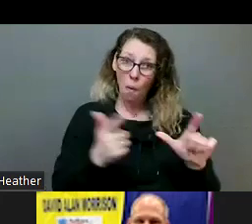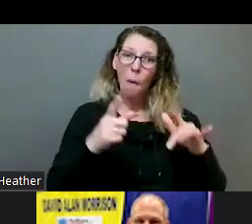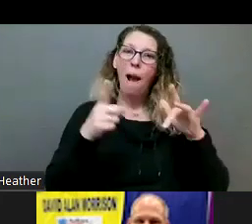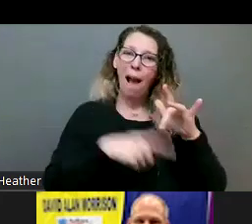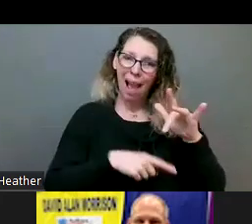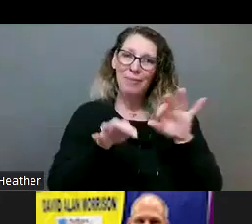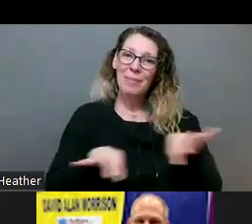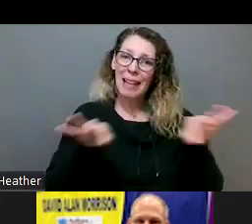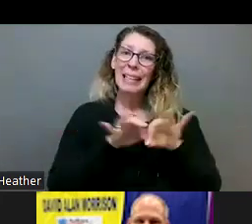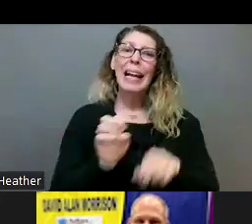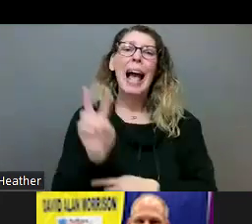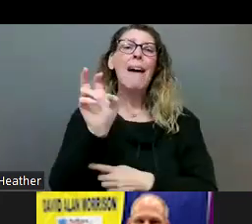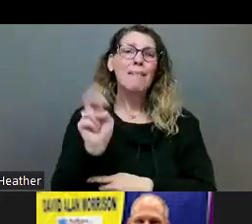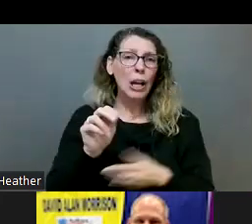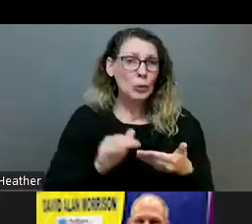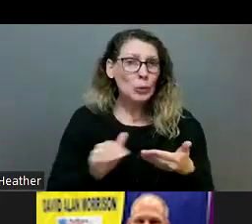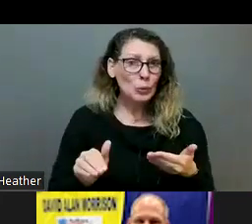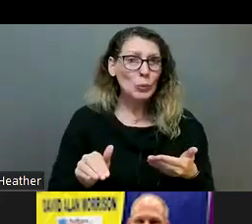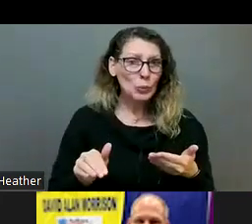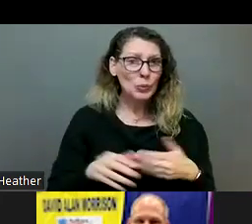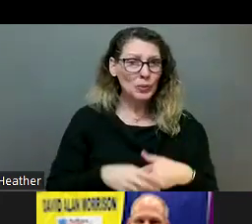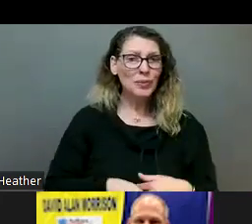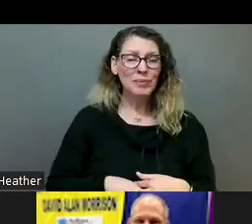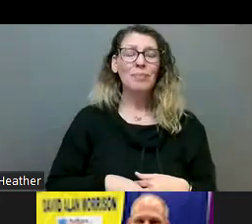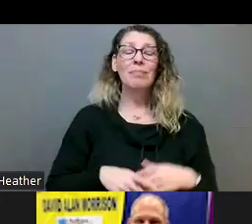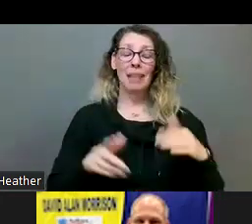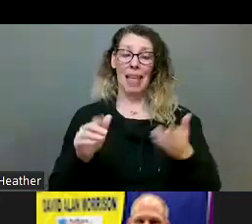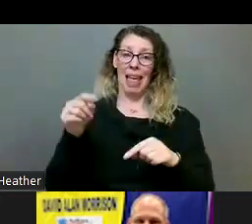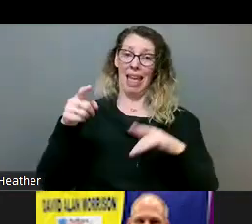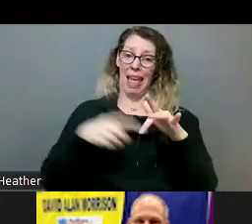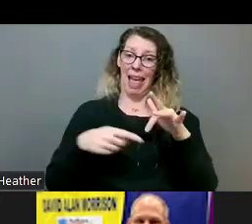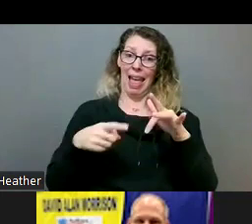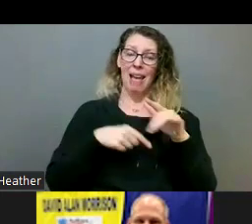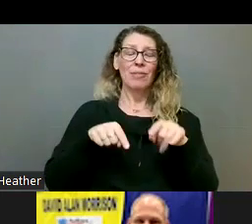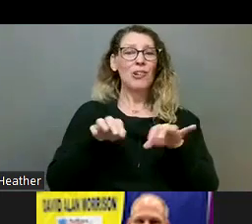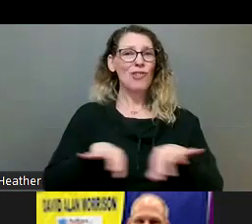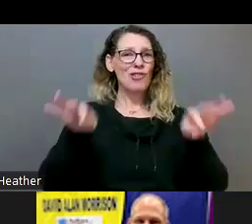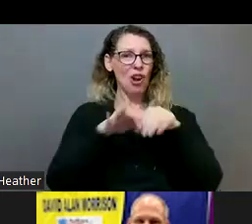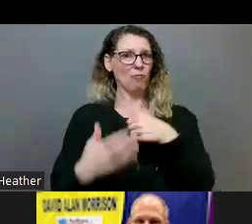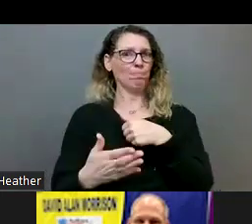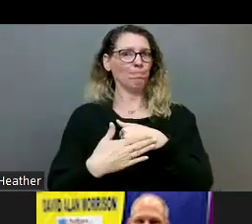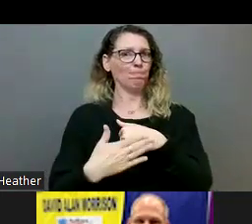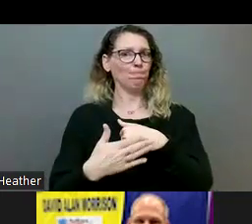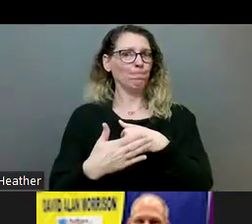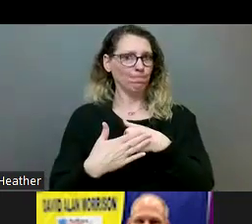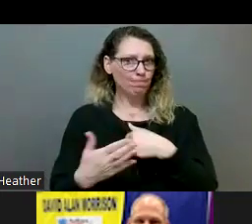excused absences. Absences are a critical early warning indicator that can tell us a